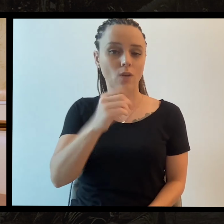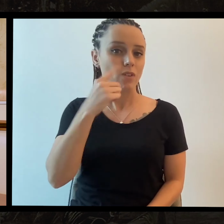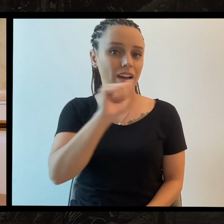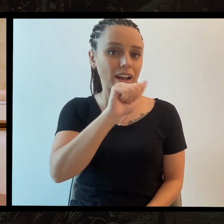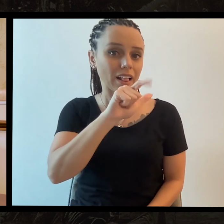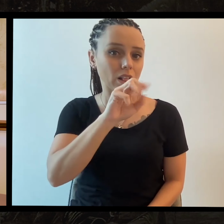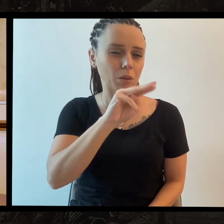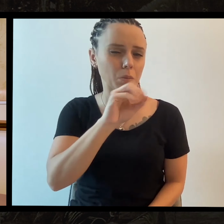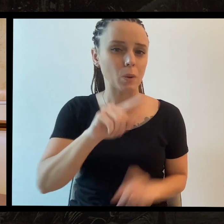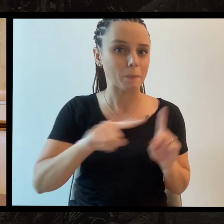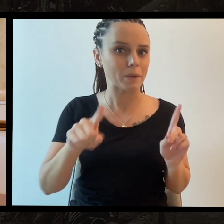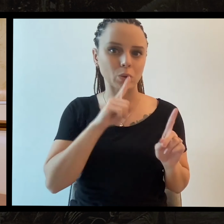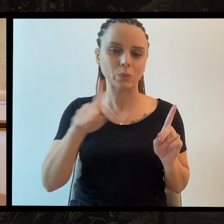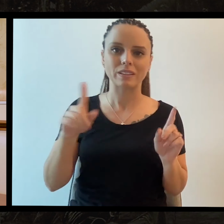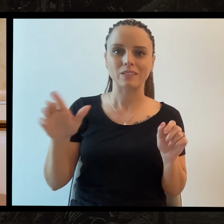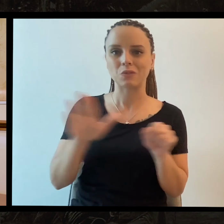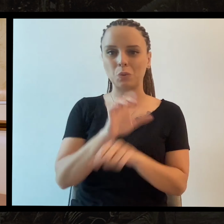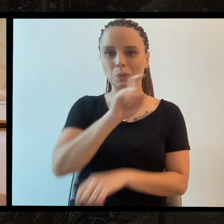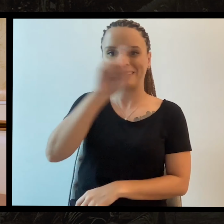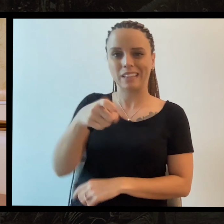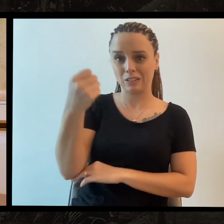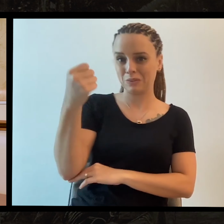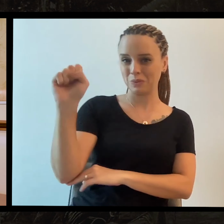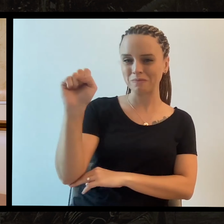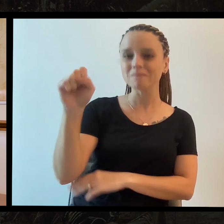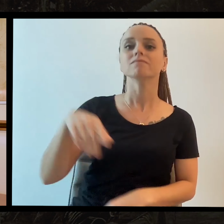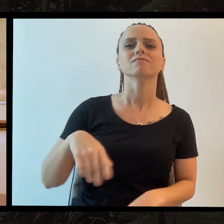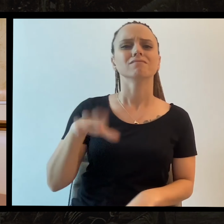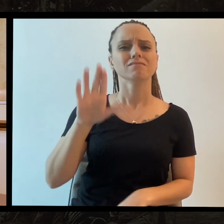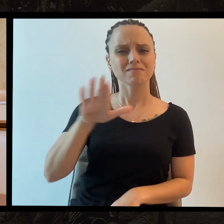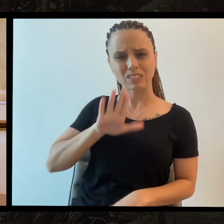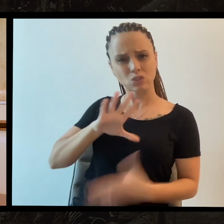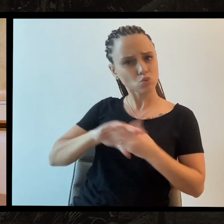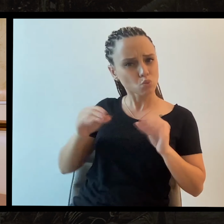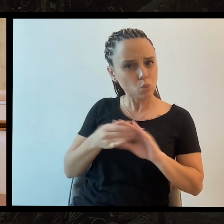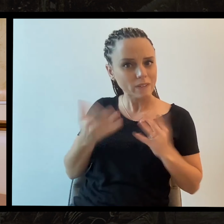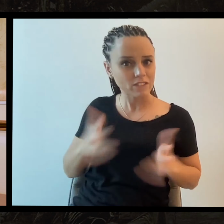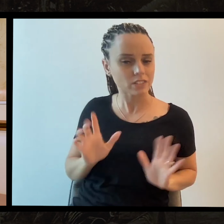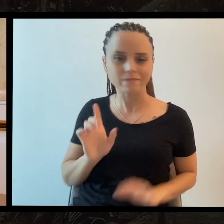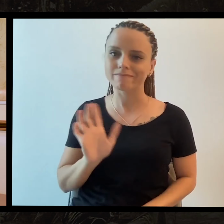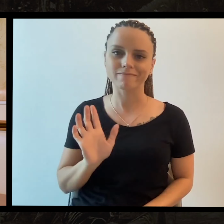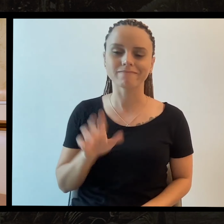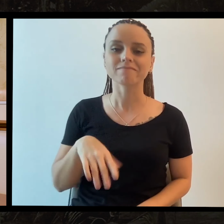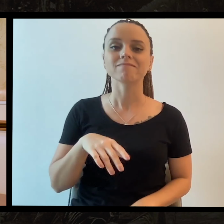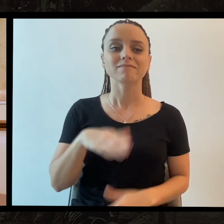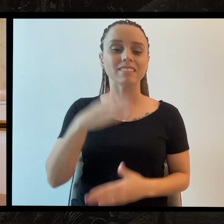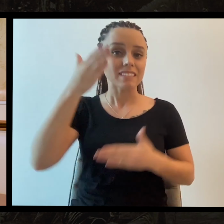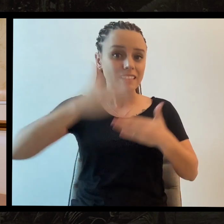and really of the full Texas Revolution. But his story doesn't end there because after the Battle of San Jacinto,